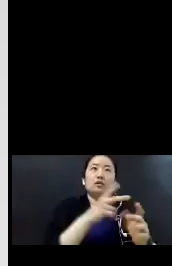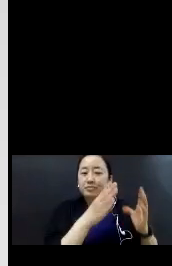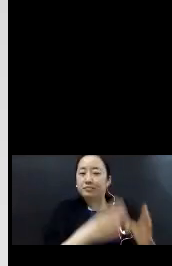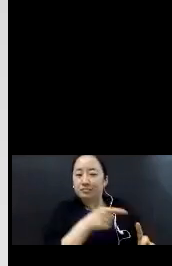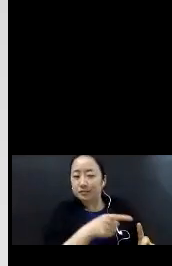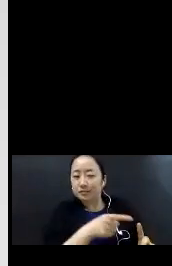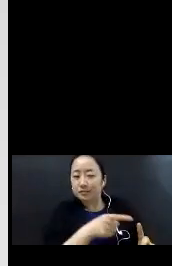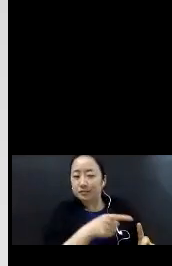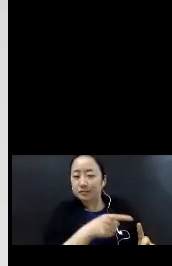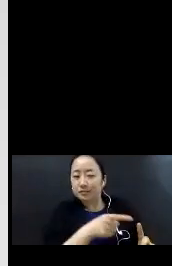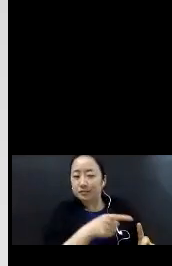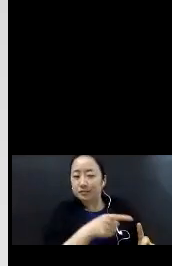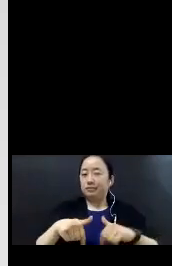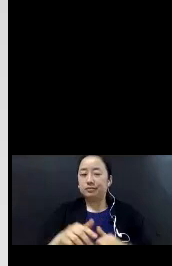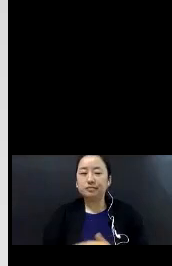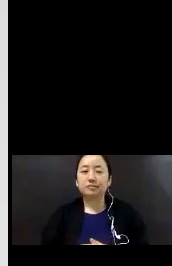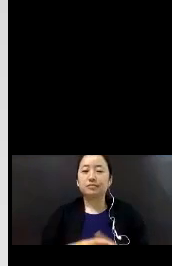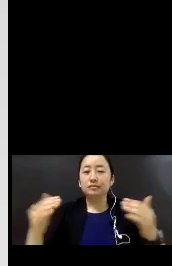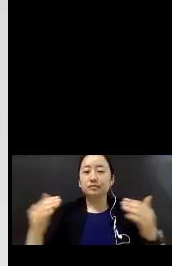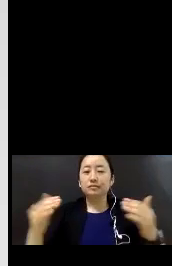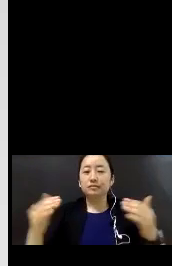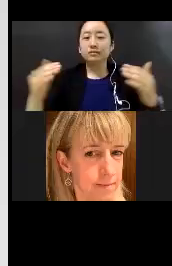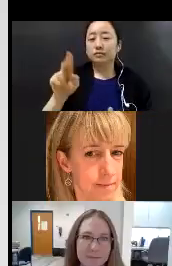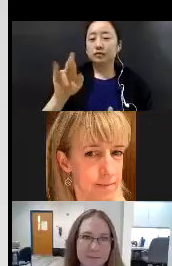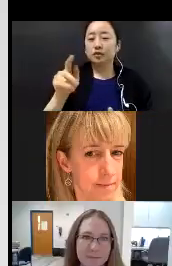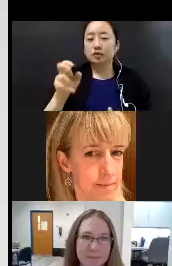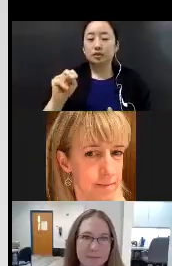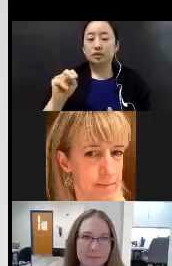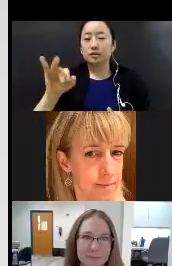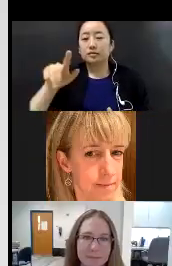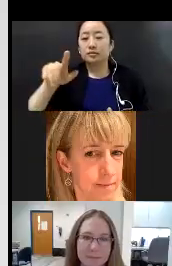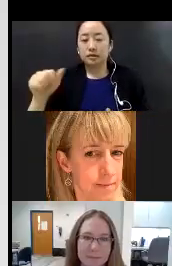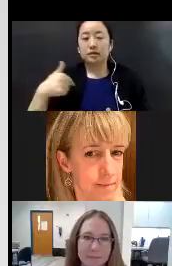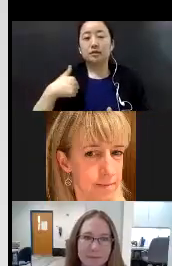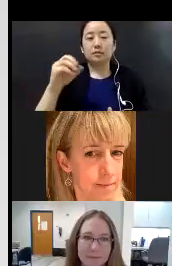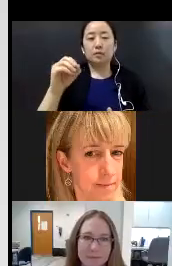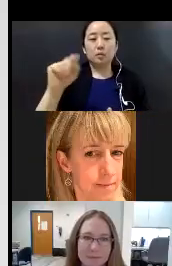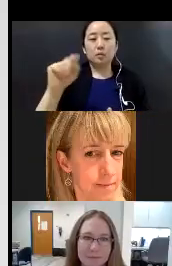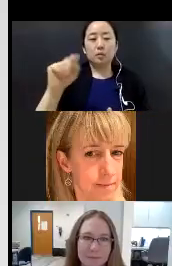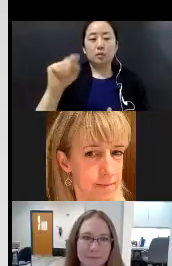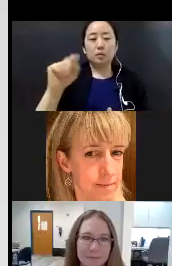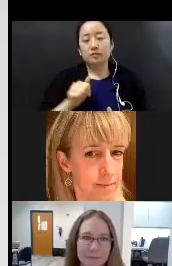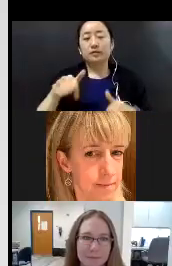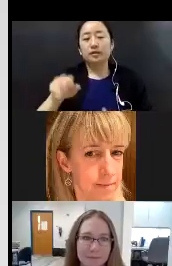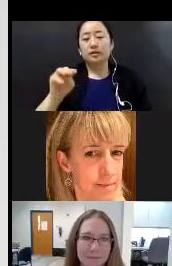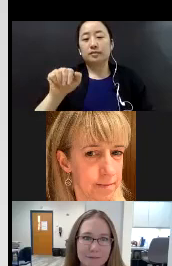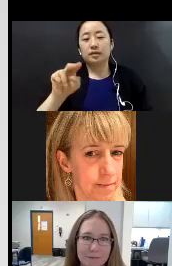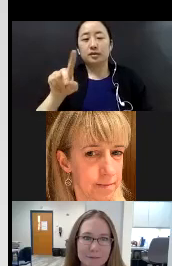Kristin Mills: I AM KRISTEN MILLS, I AM AN OCCUPATIONAL THERAPIST AT MADONNA AND I WORK WITH